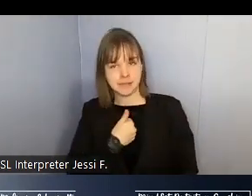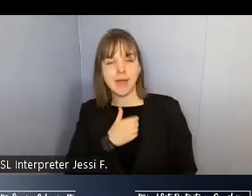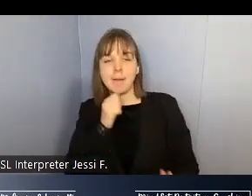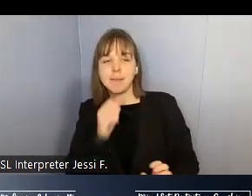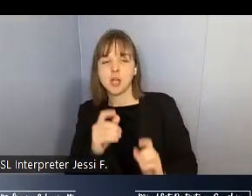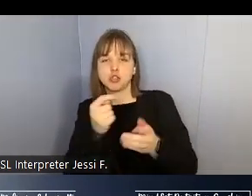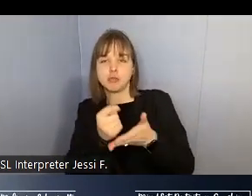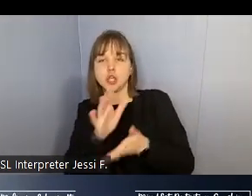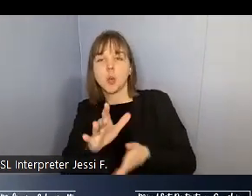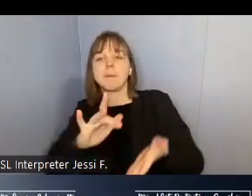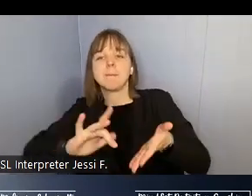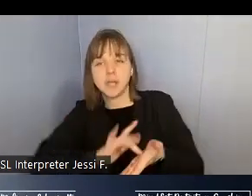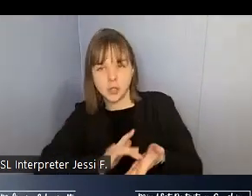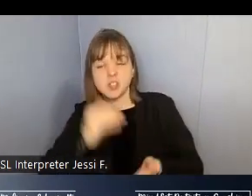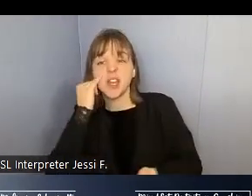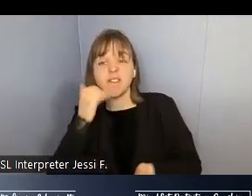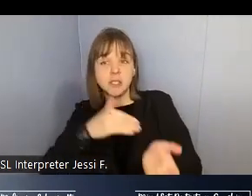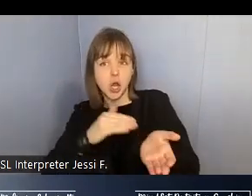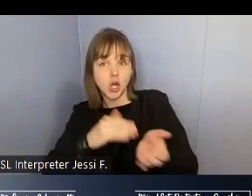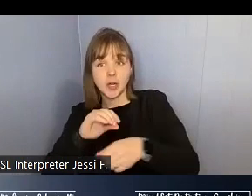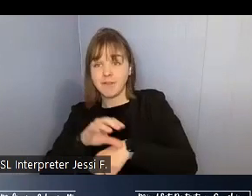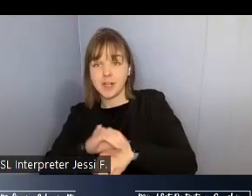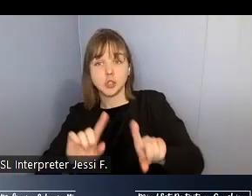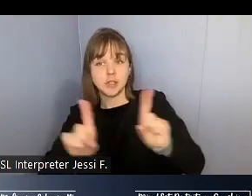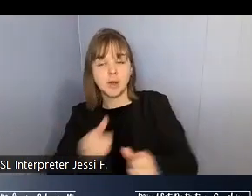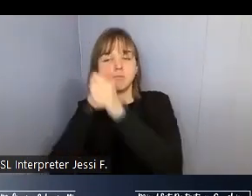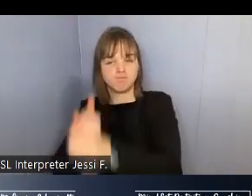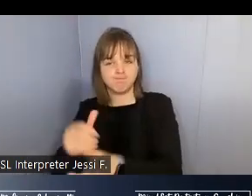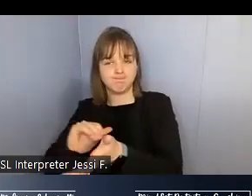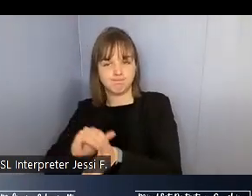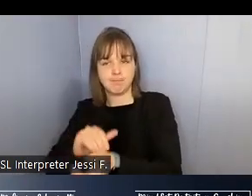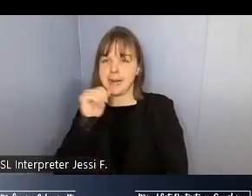So I just want to make sure everybody is clear on my scope of practice.